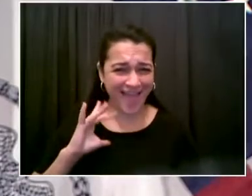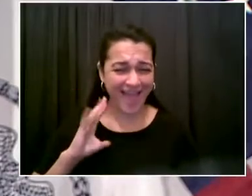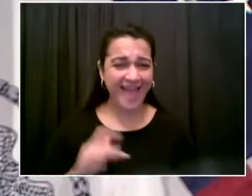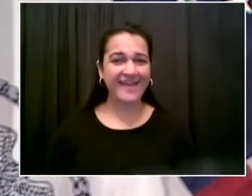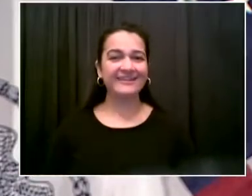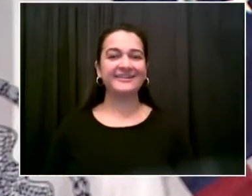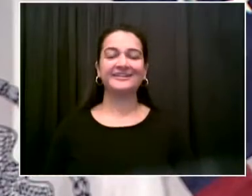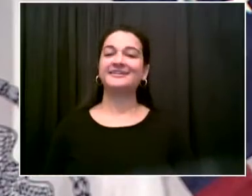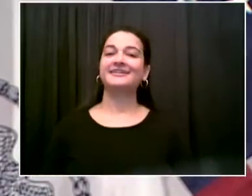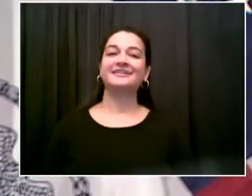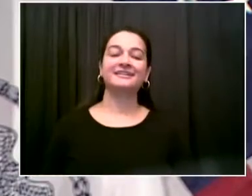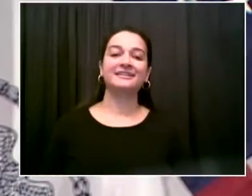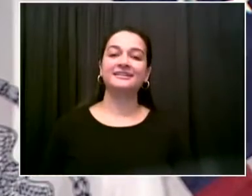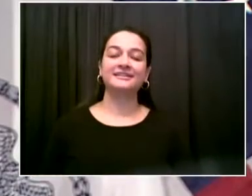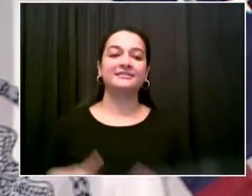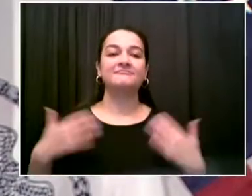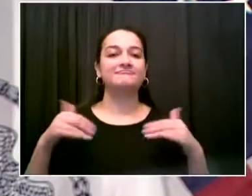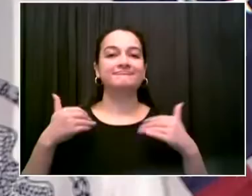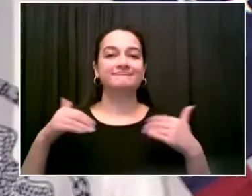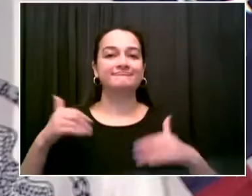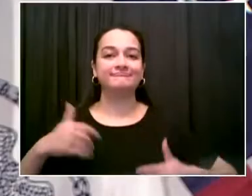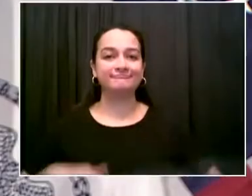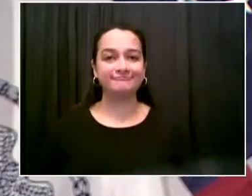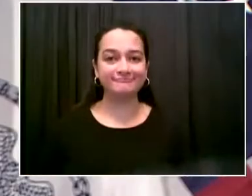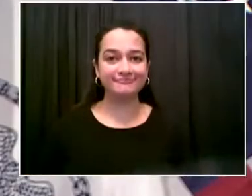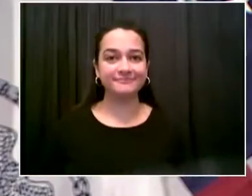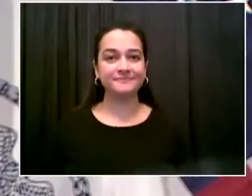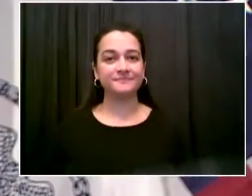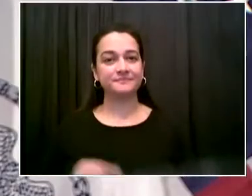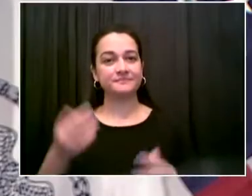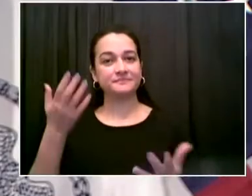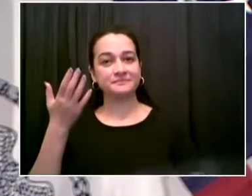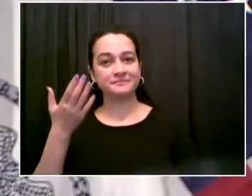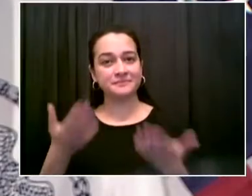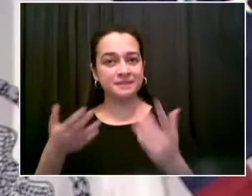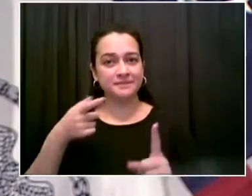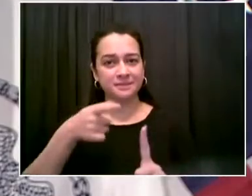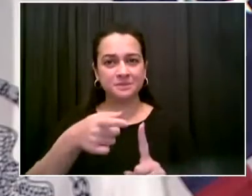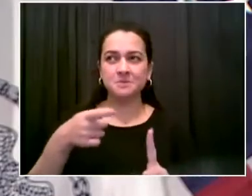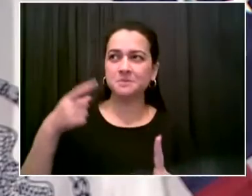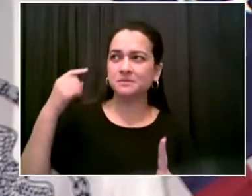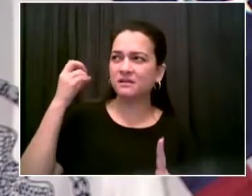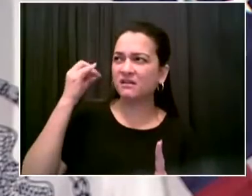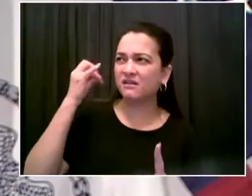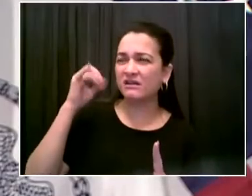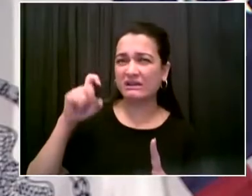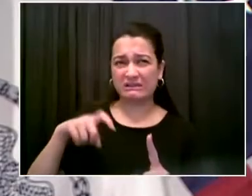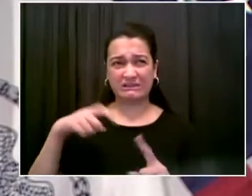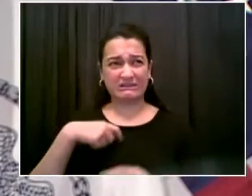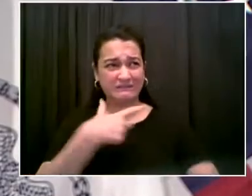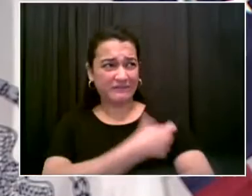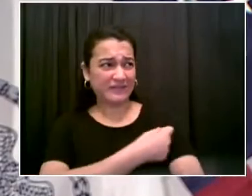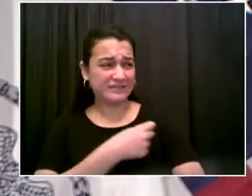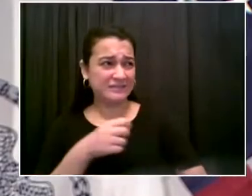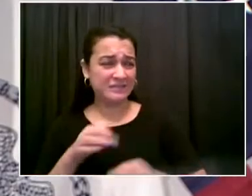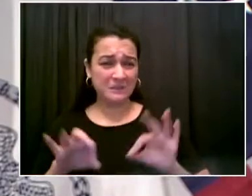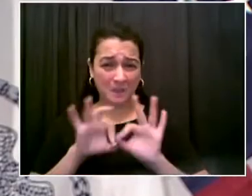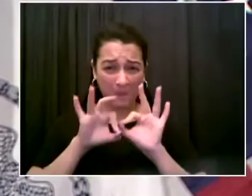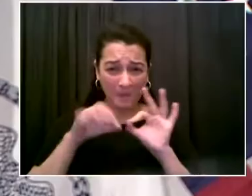IMPORTANT IT IS